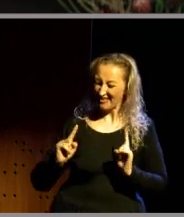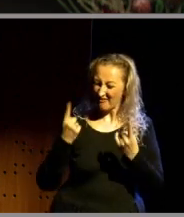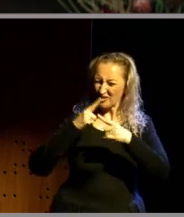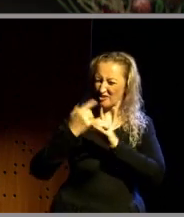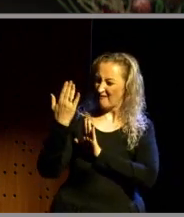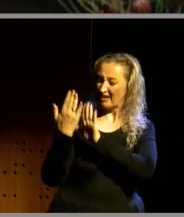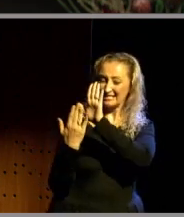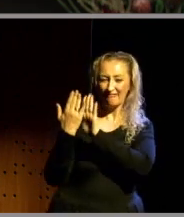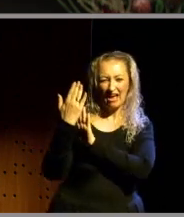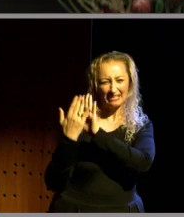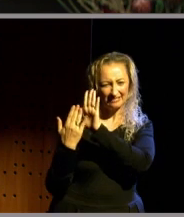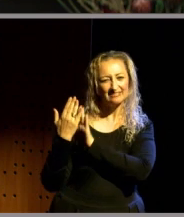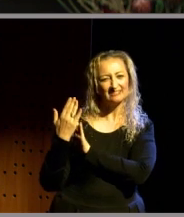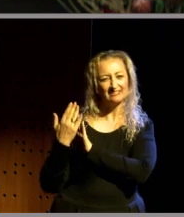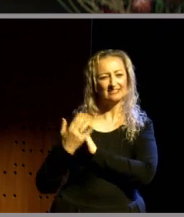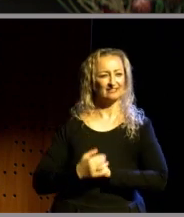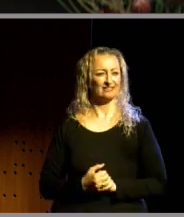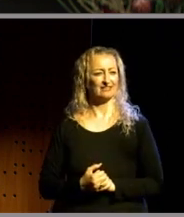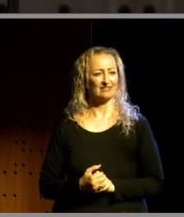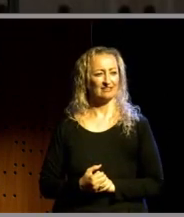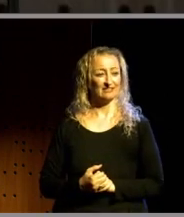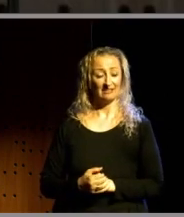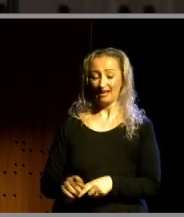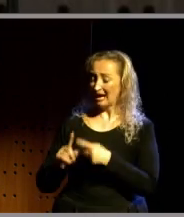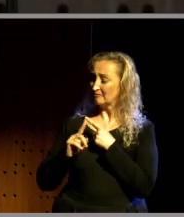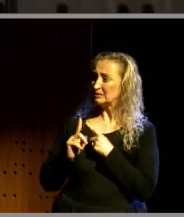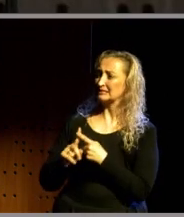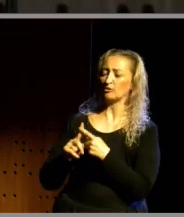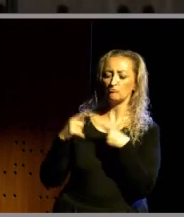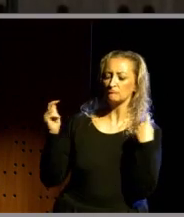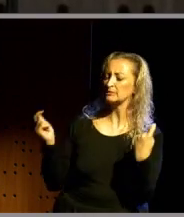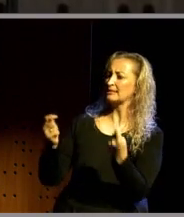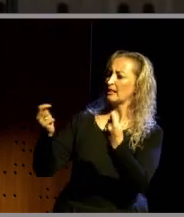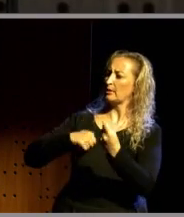Four years, I think we worked it out. And the sense of still celebrating our community, our artists,